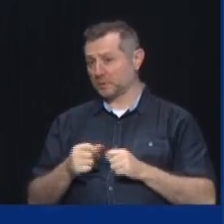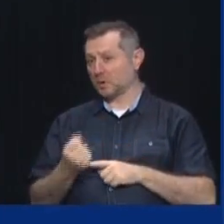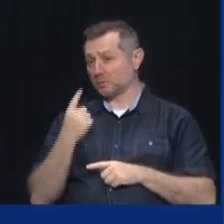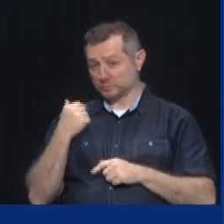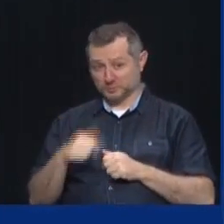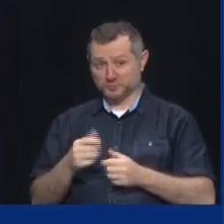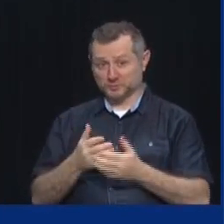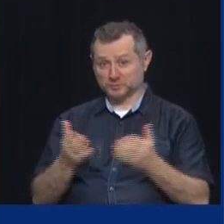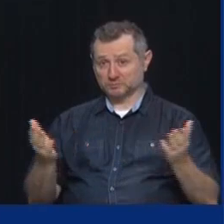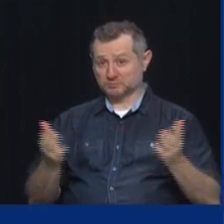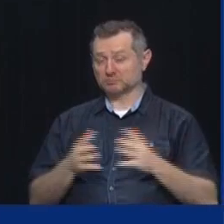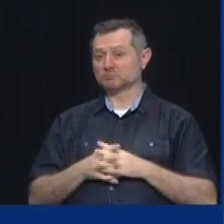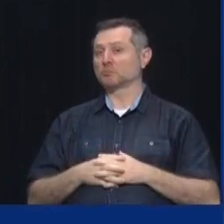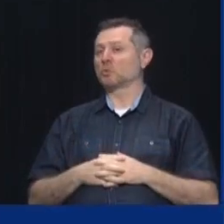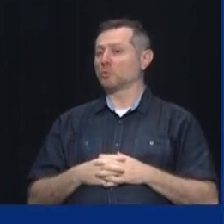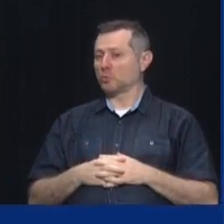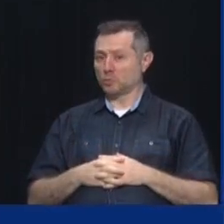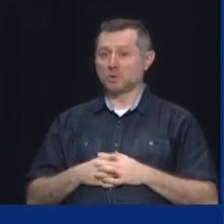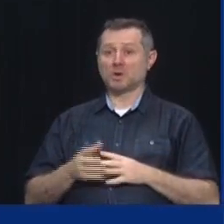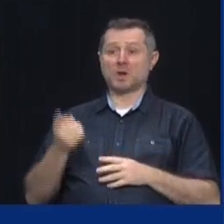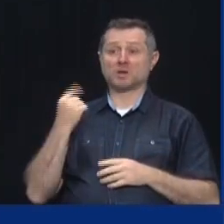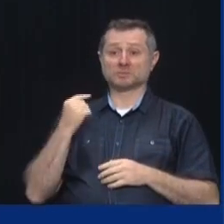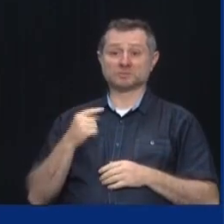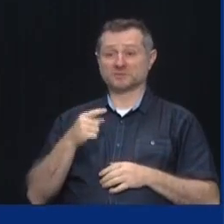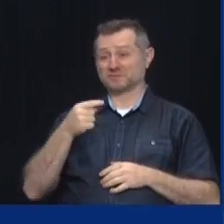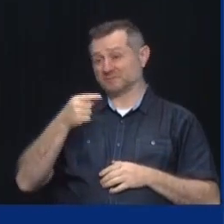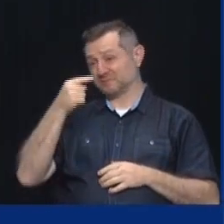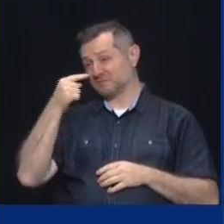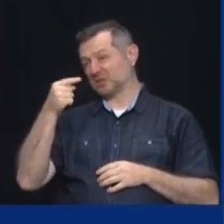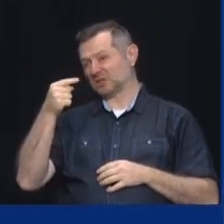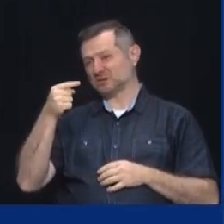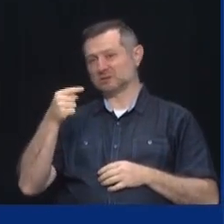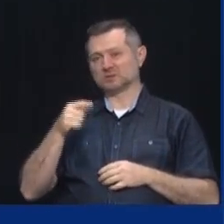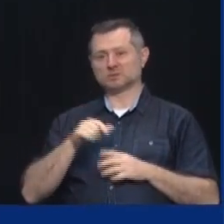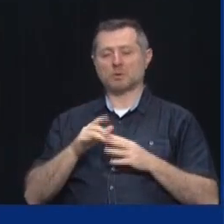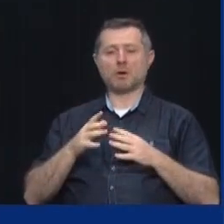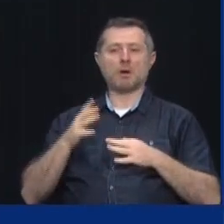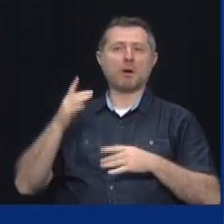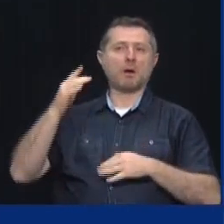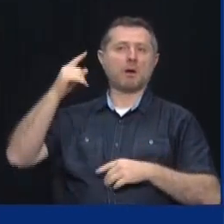AND NOBODY KNEW IT. HIGHEST POSITIVITY IN THE COUNTRY. YOU REMEMBER THOSE FRIGHTENING